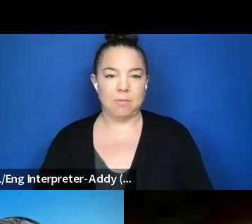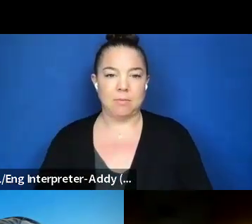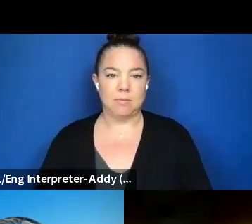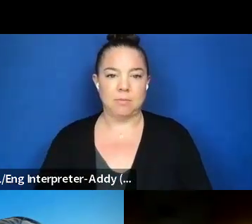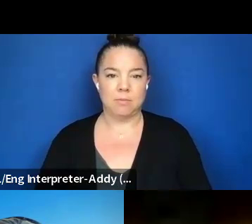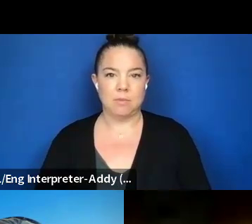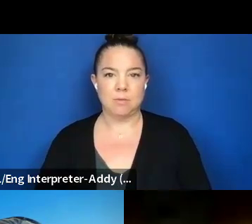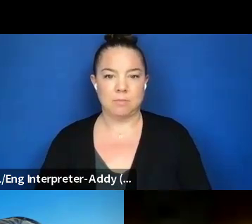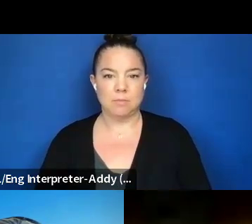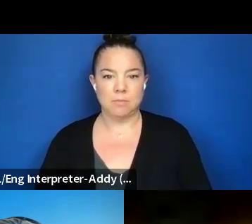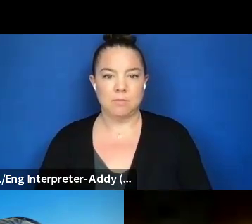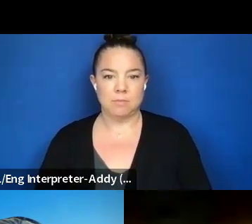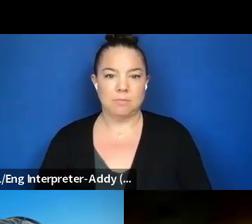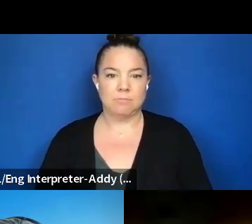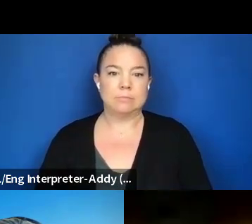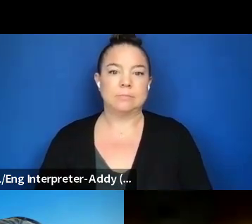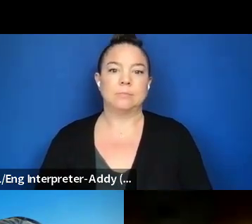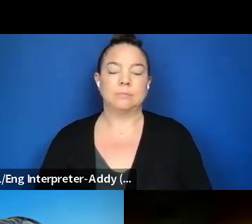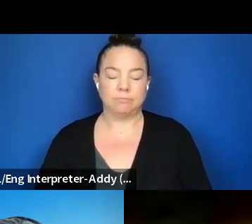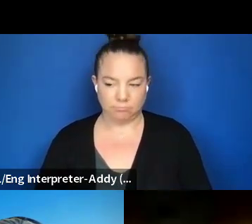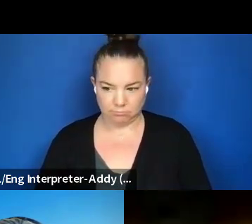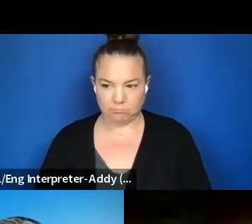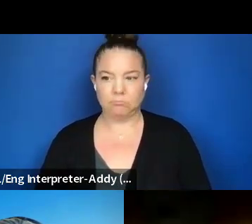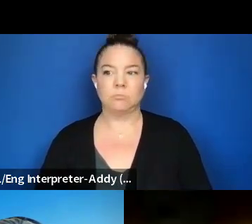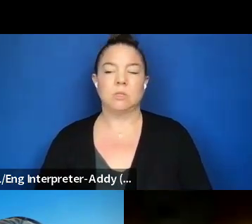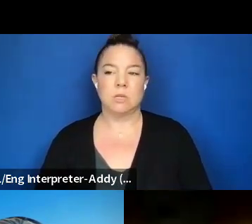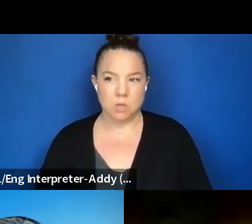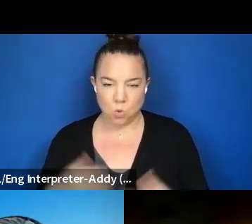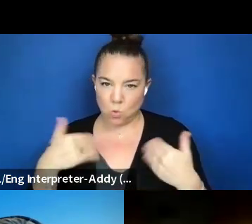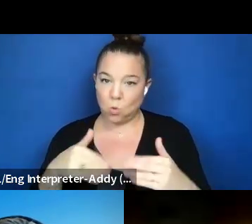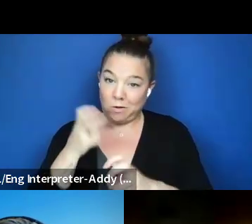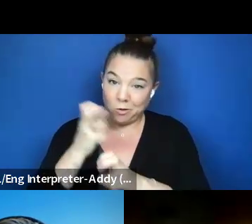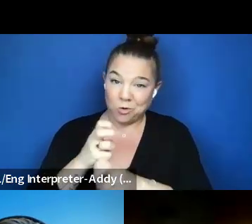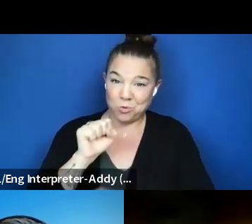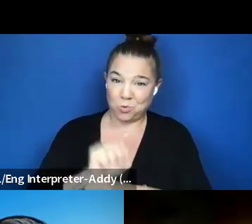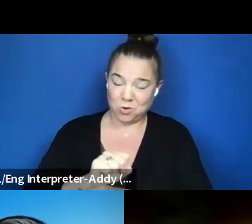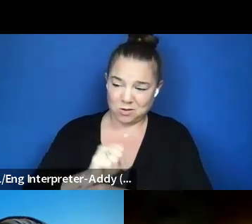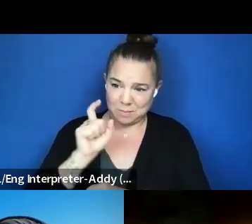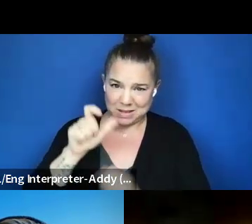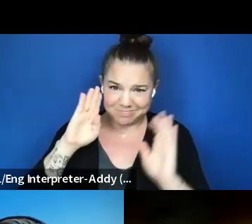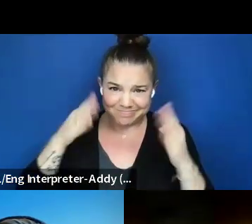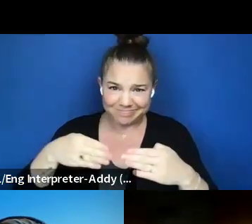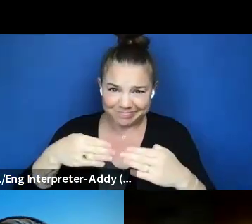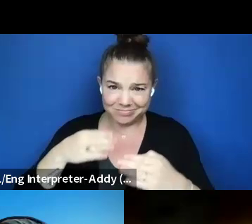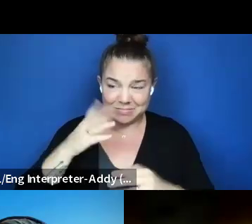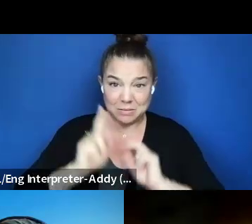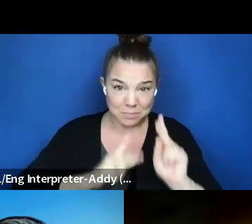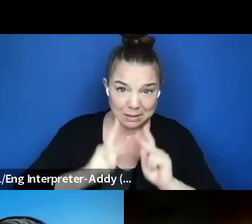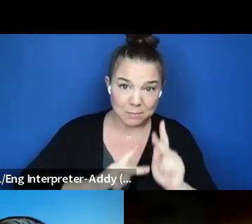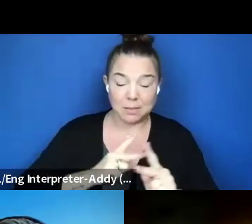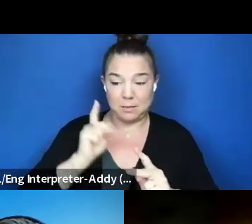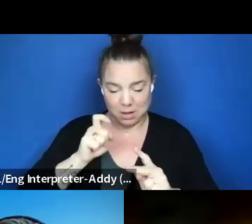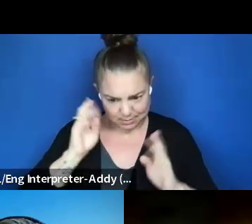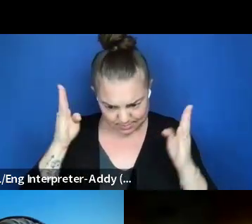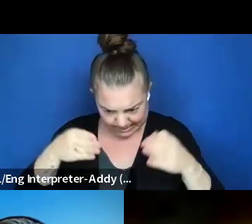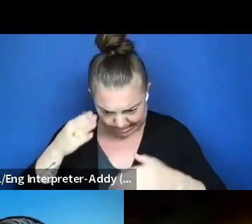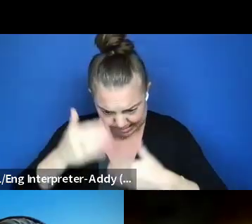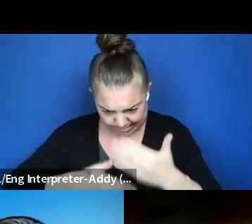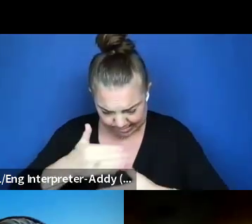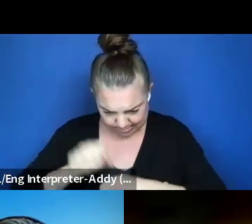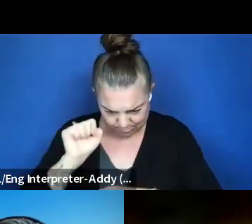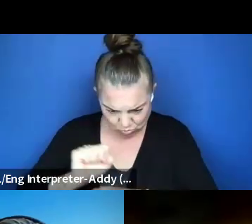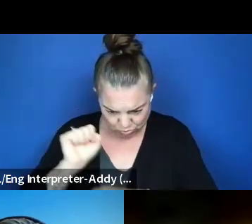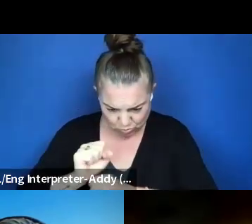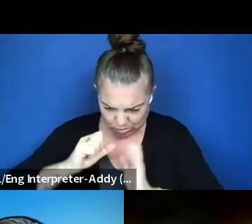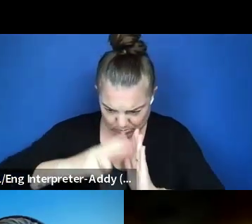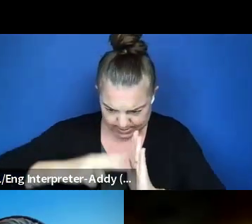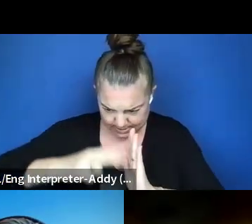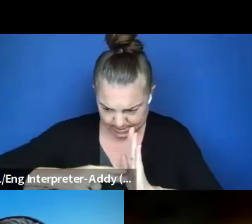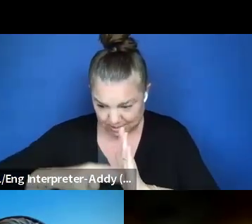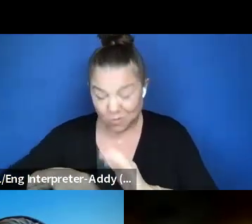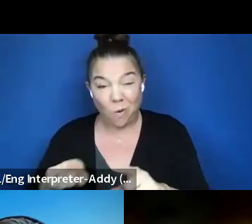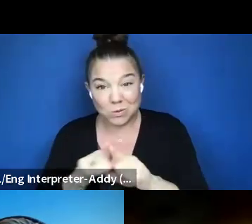Elissa w/ APRIL: that will take some heavy lifting because you're gonna have to have, you know, dedicated manpower woman power looking, you know, kind of constantly monitoring